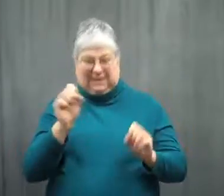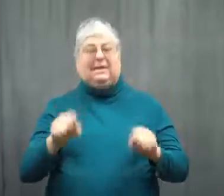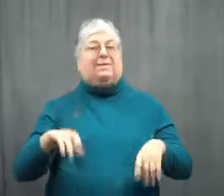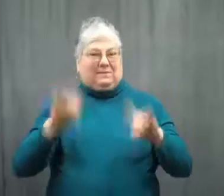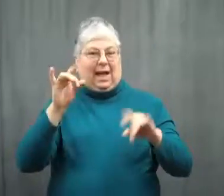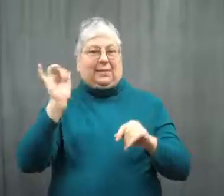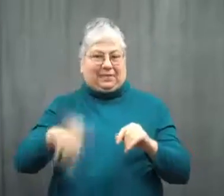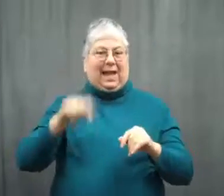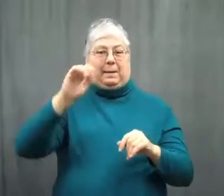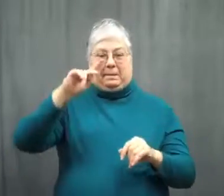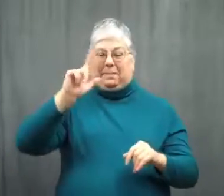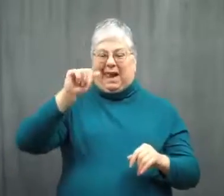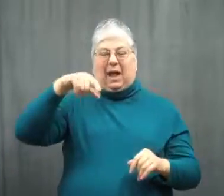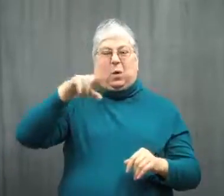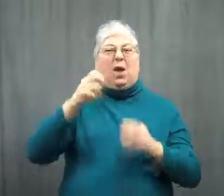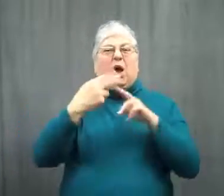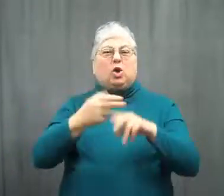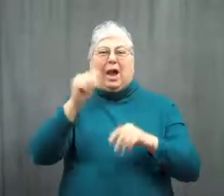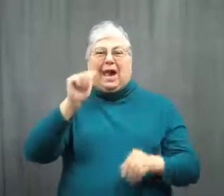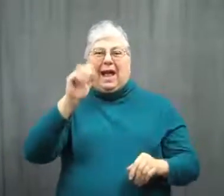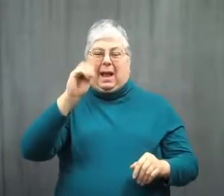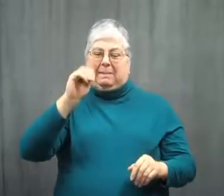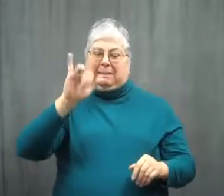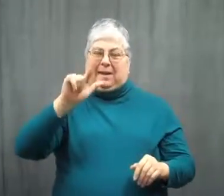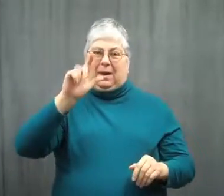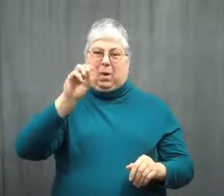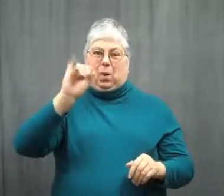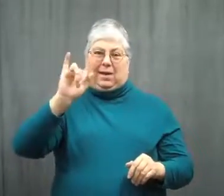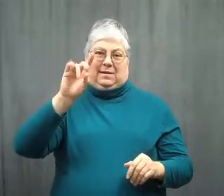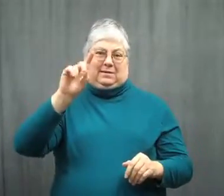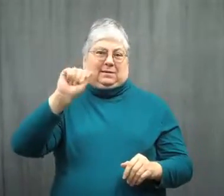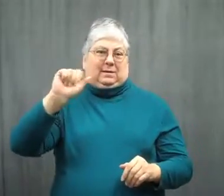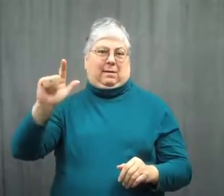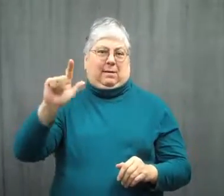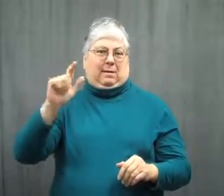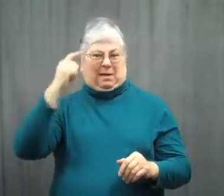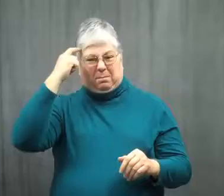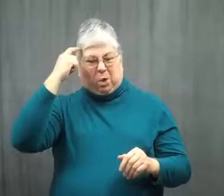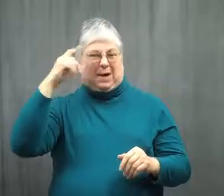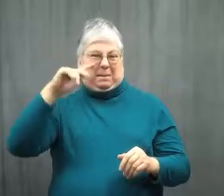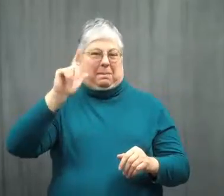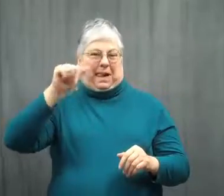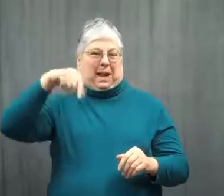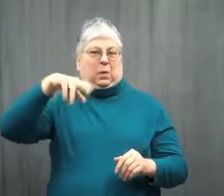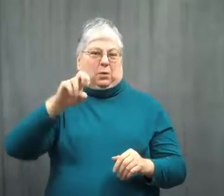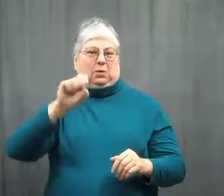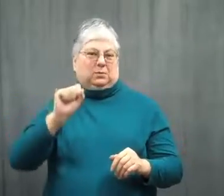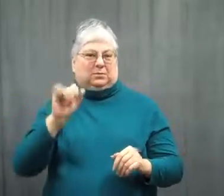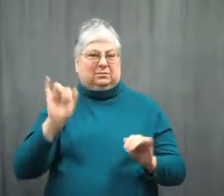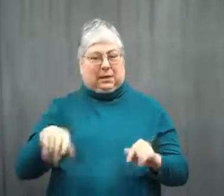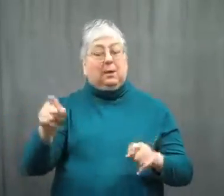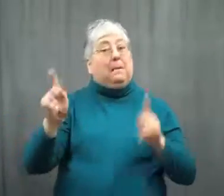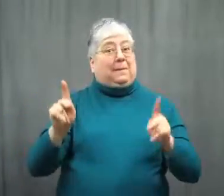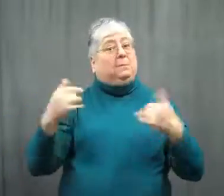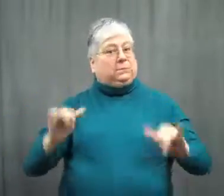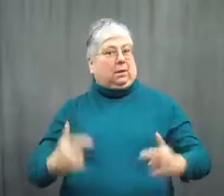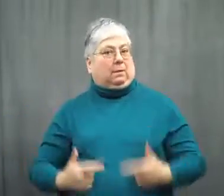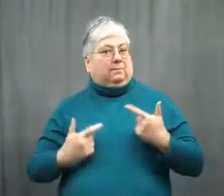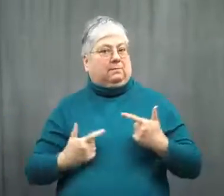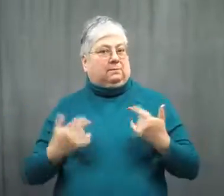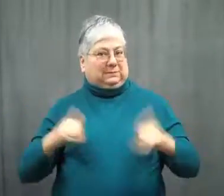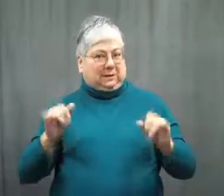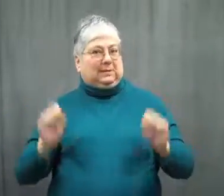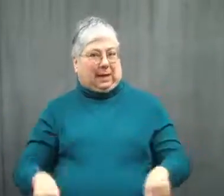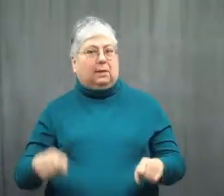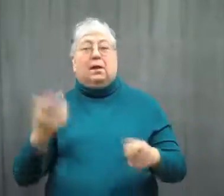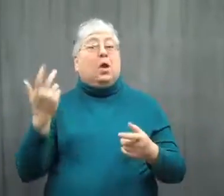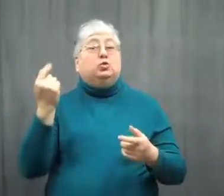that can find amyloidal plaques in the brains of people while they are still alive.